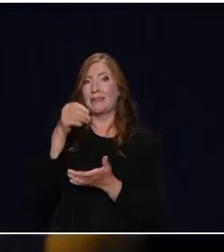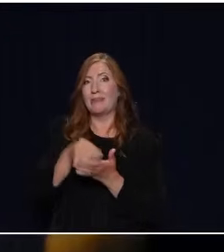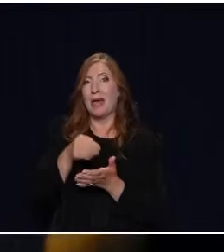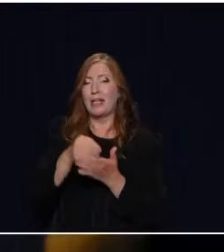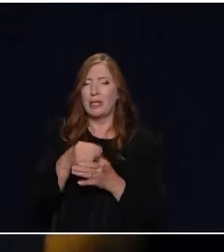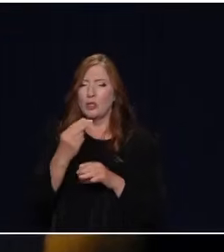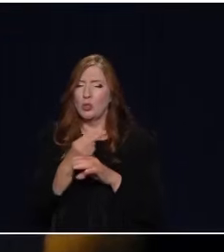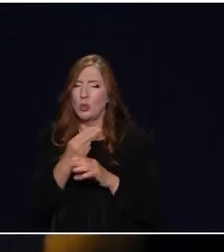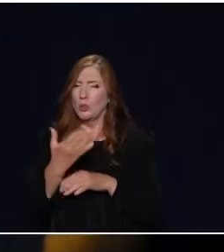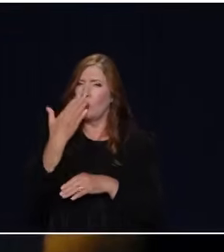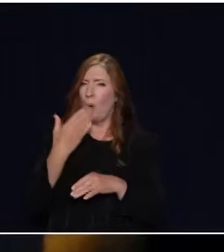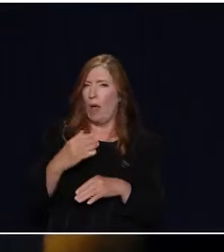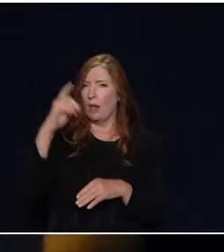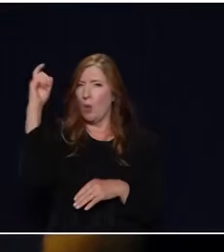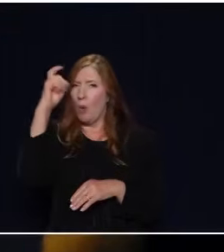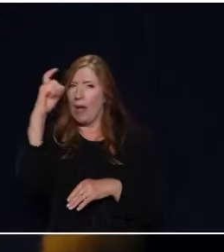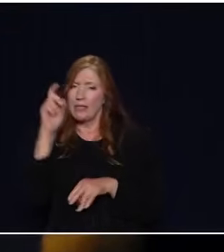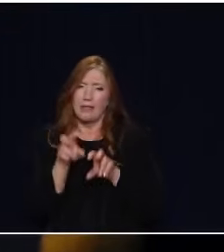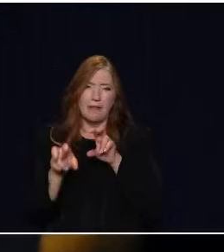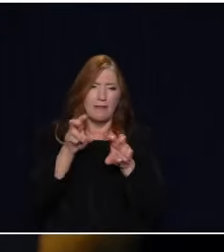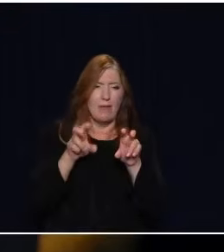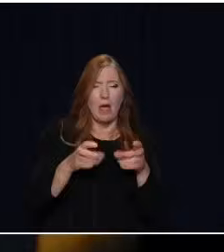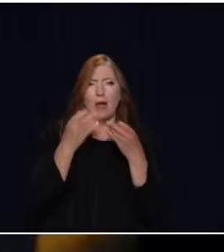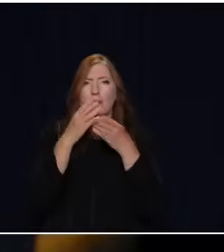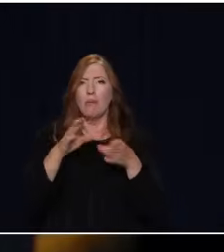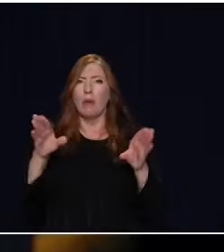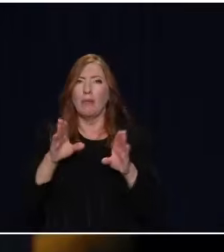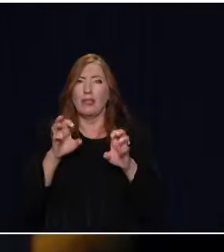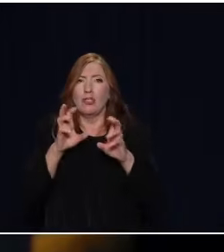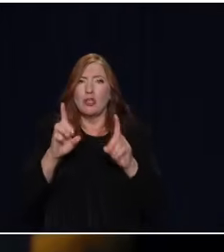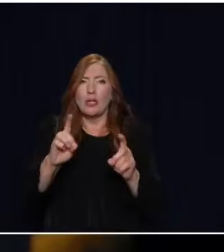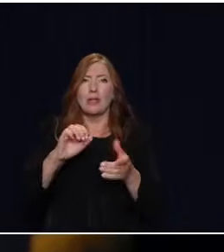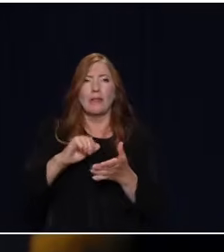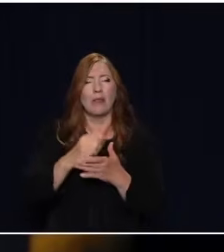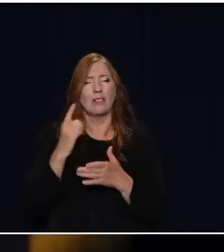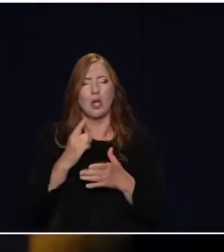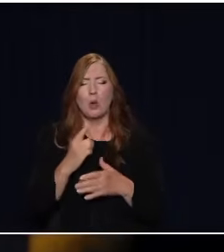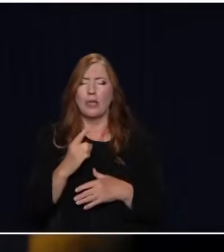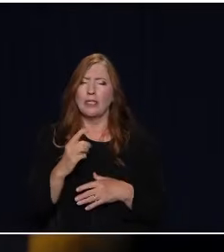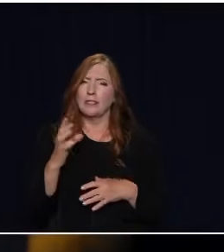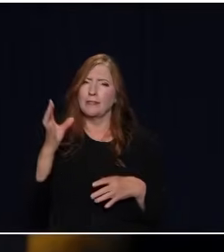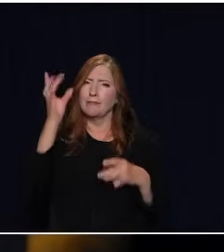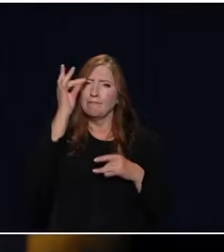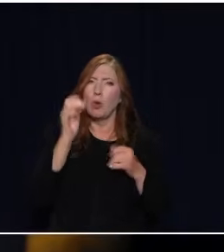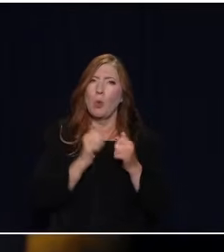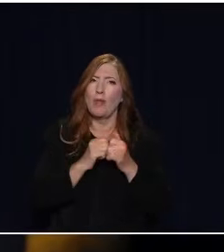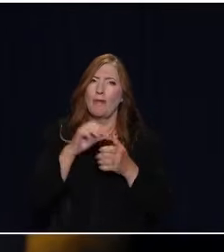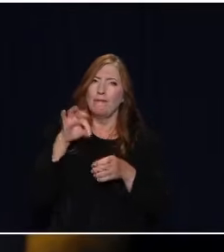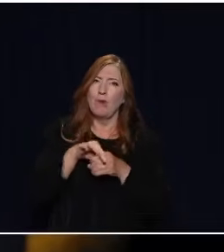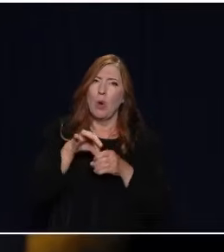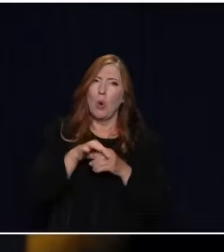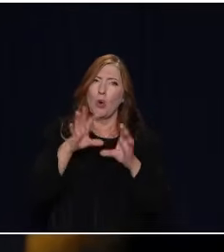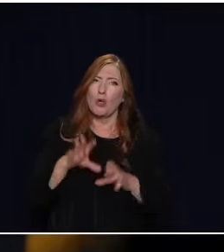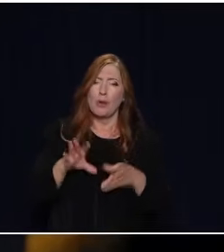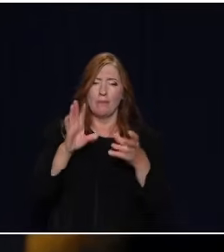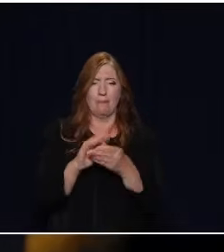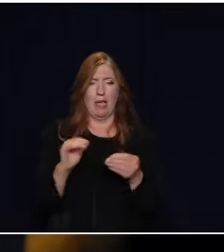MEET THEIR POTENTIAL. WE WANT TO MAKE SURE OUR TAX DOLLARS ARE BEING WELL USED IN THIS INVESTMENT IN PUBLIC